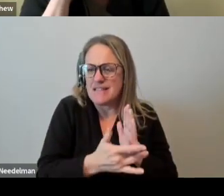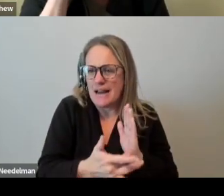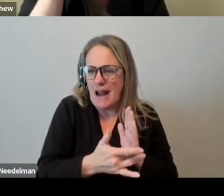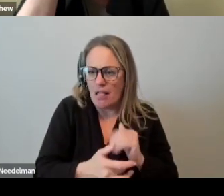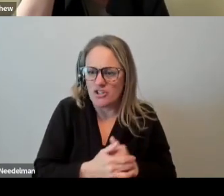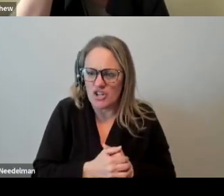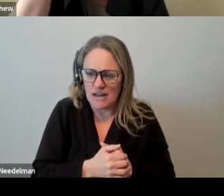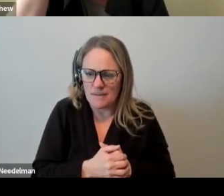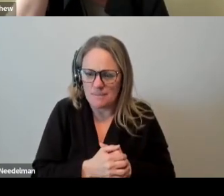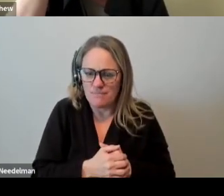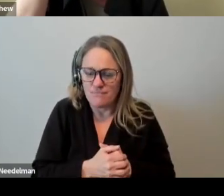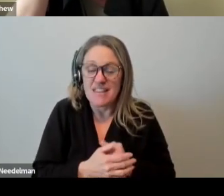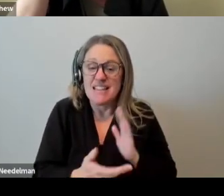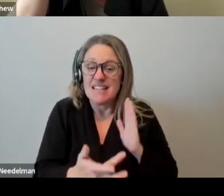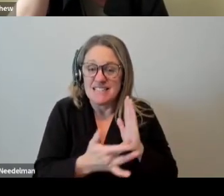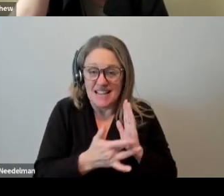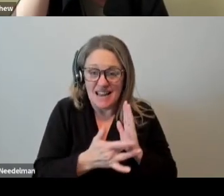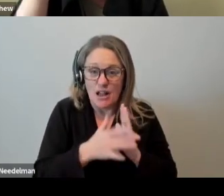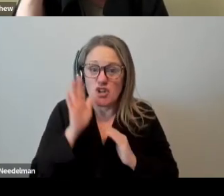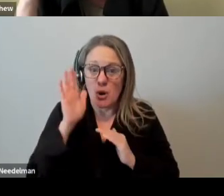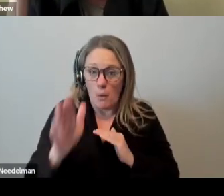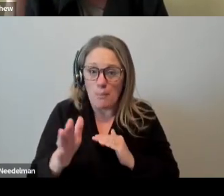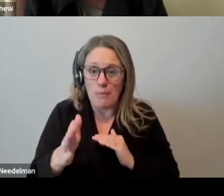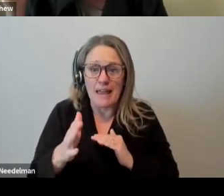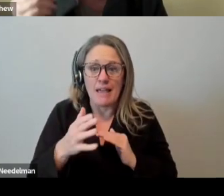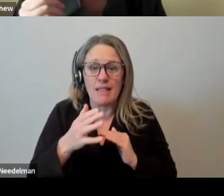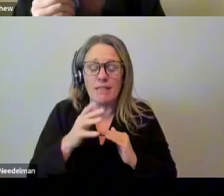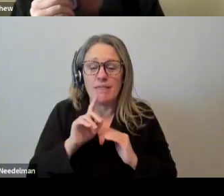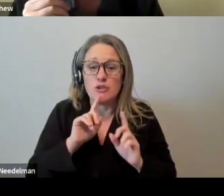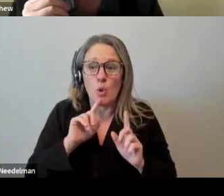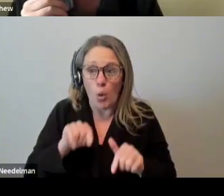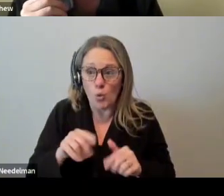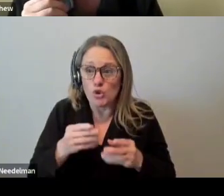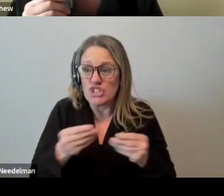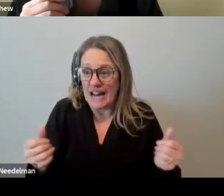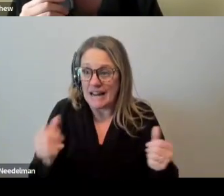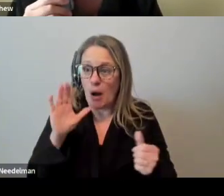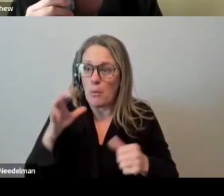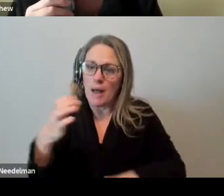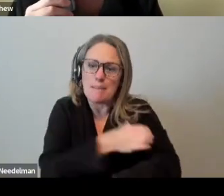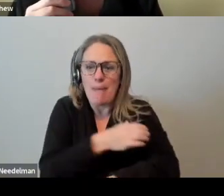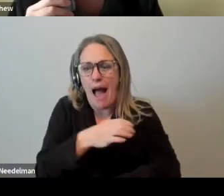that technology is going to be the solution that empowers disabled people in some way